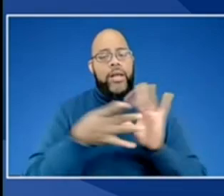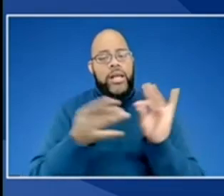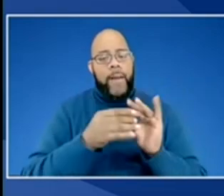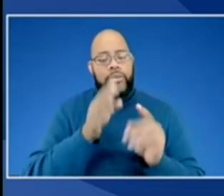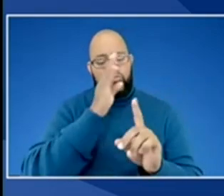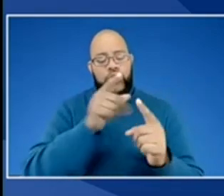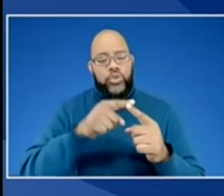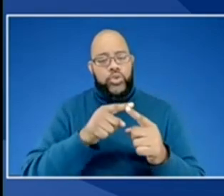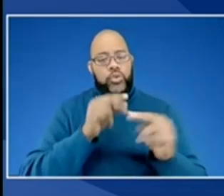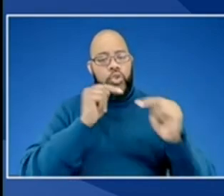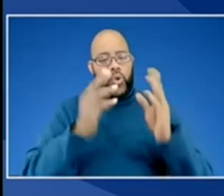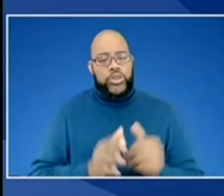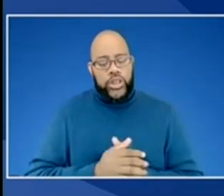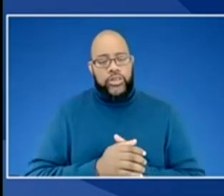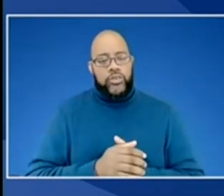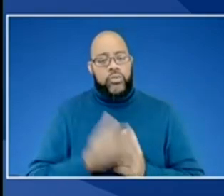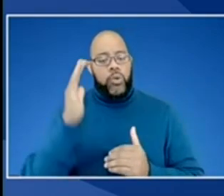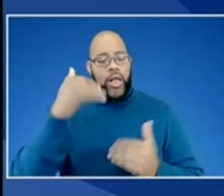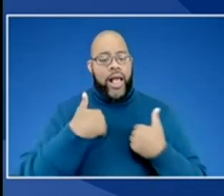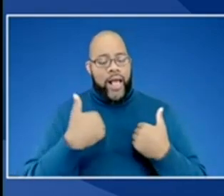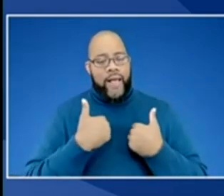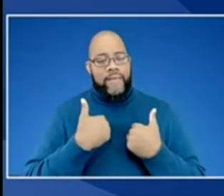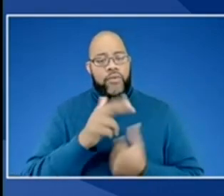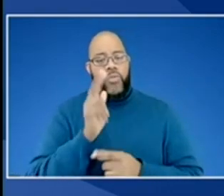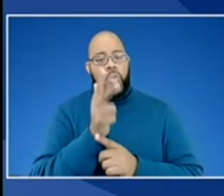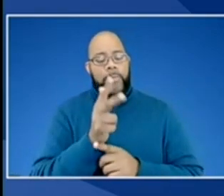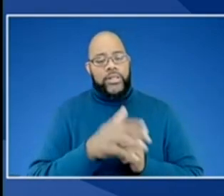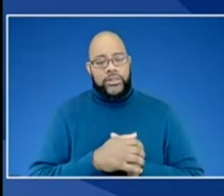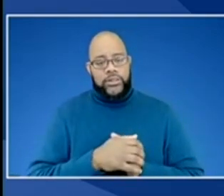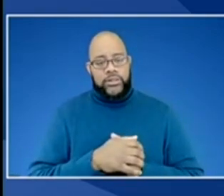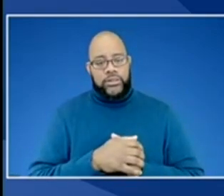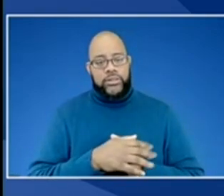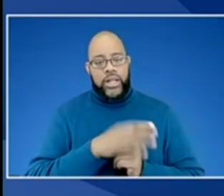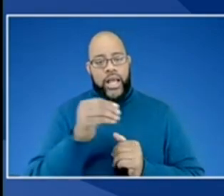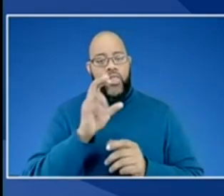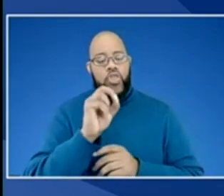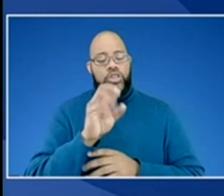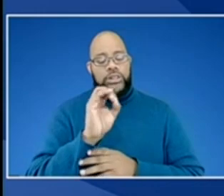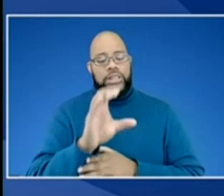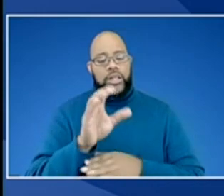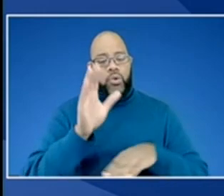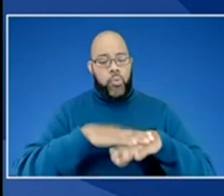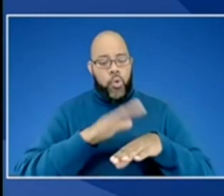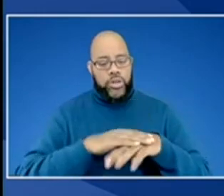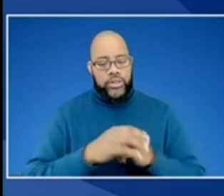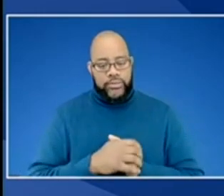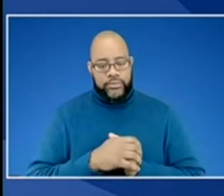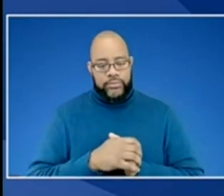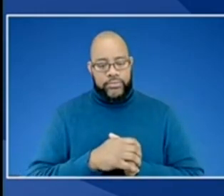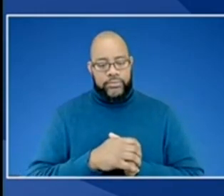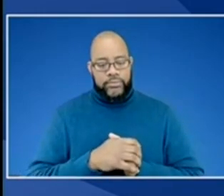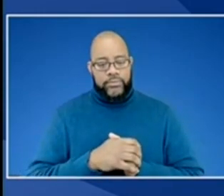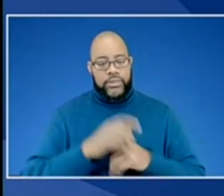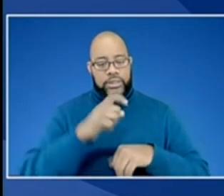negotiators. You will have three minutes and a 30-second warning. Your time begins now.